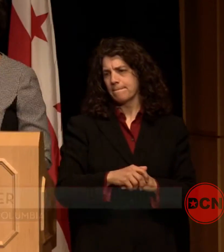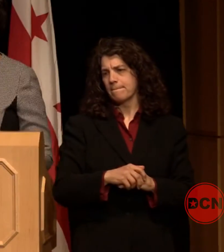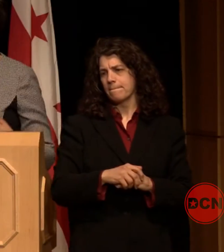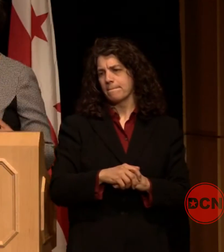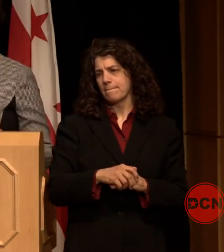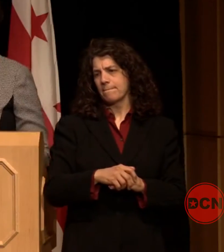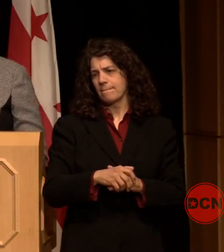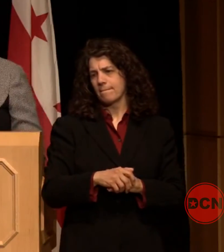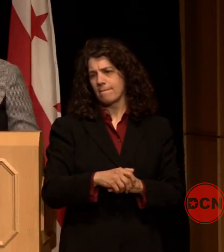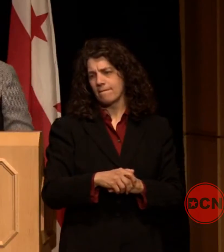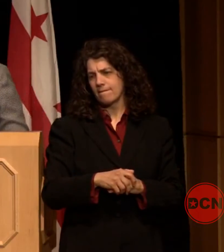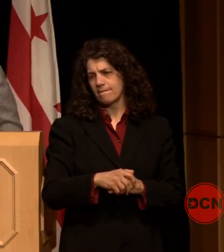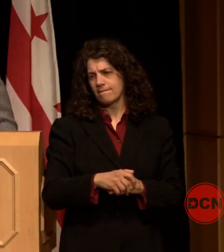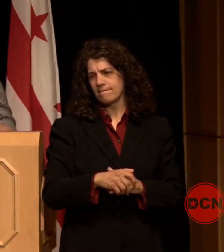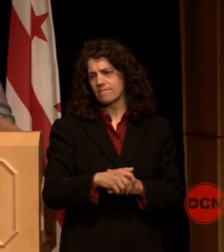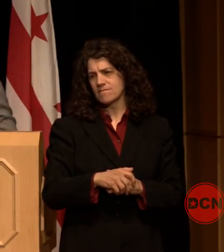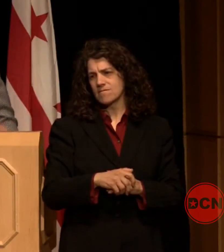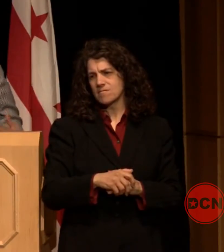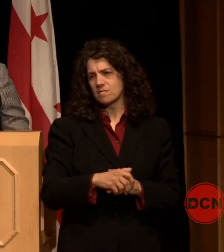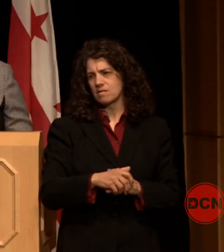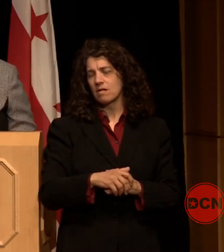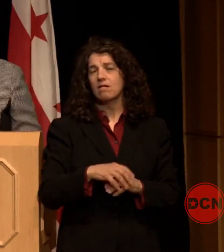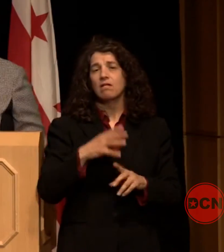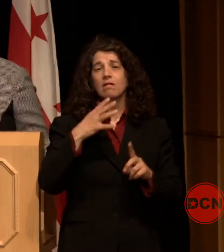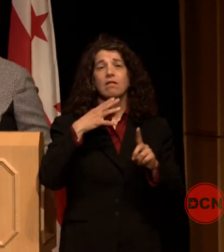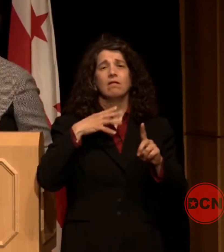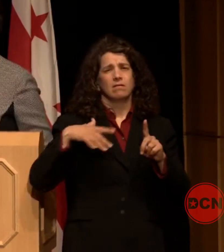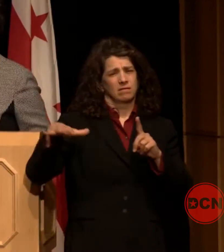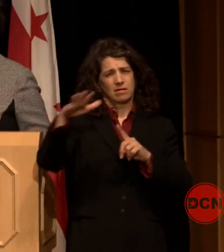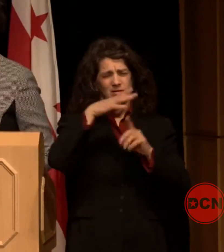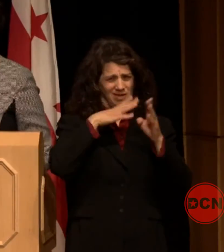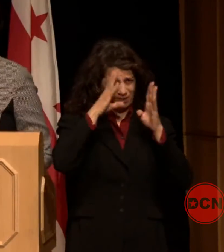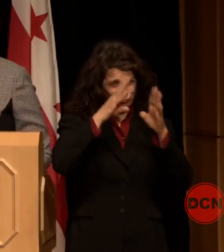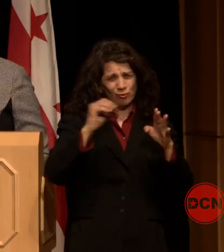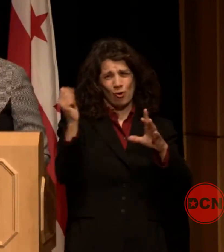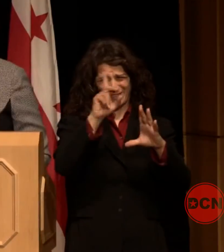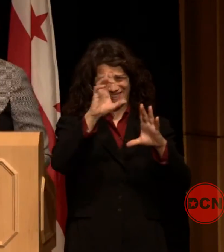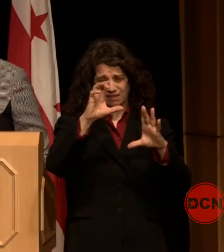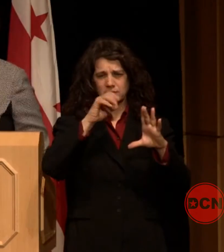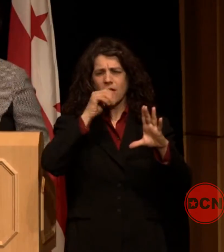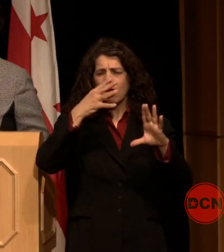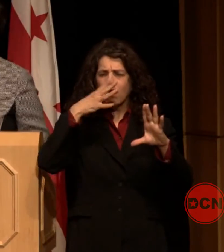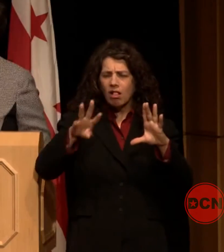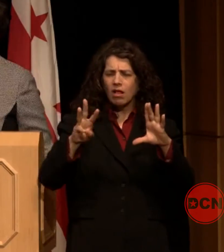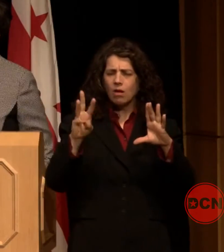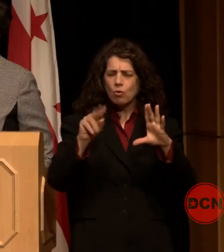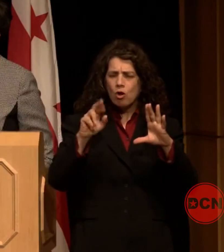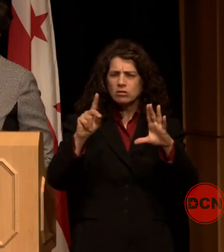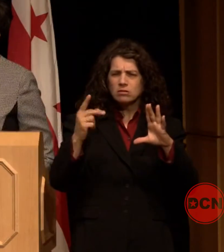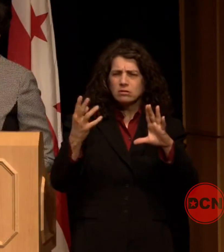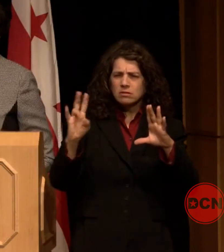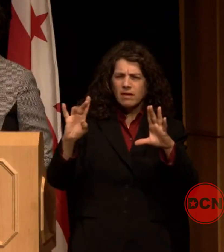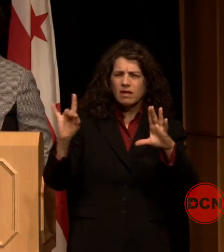MUCH HARDER TO FOCUS ON THE PROJECTS THAT HAVE BEEN TOUGH TO GET DONE AND TO GET DELIVERED BUT THAT IS ALL OF OUR